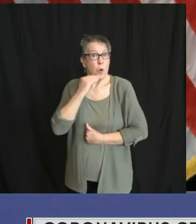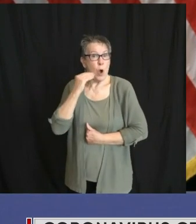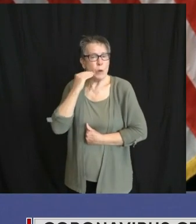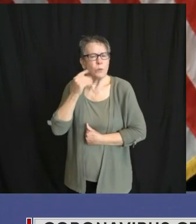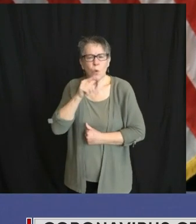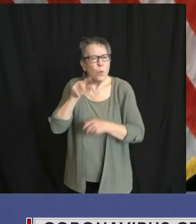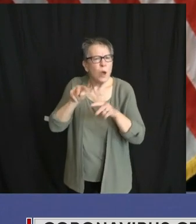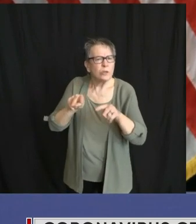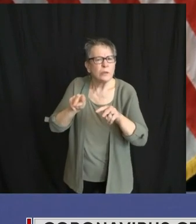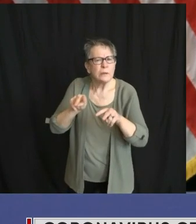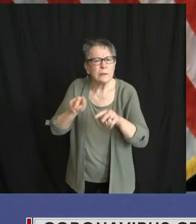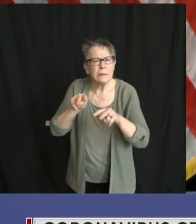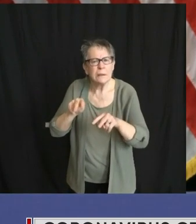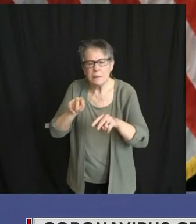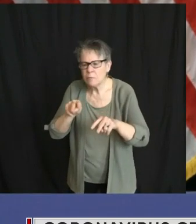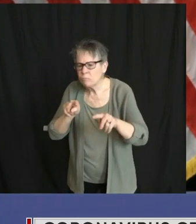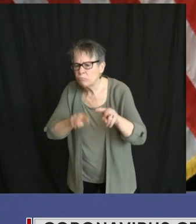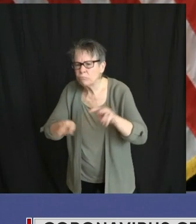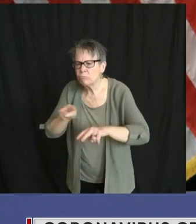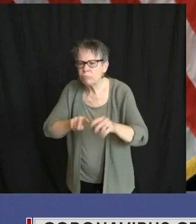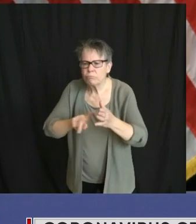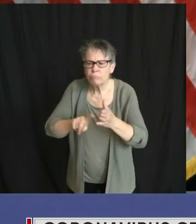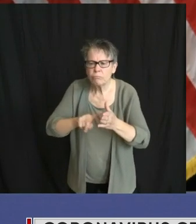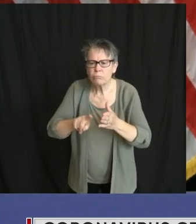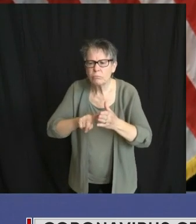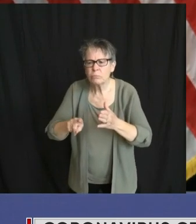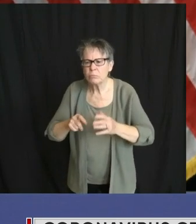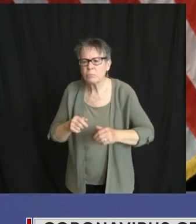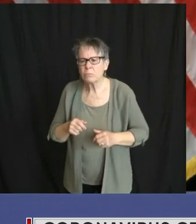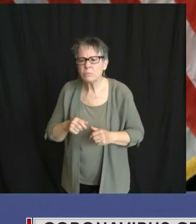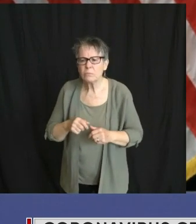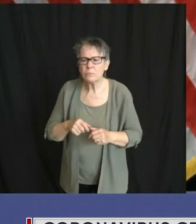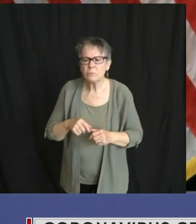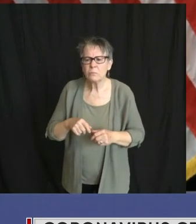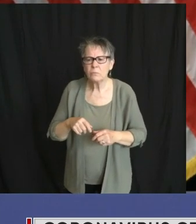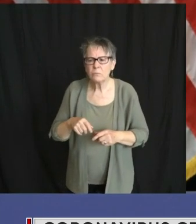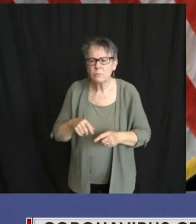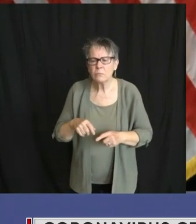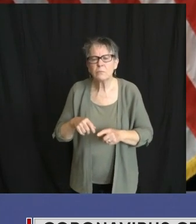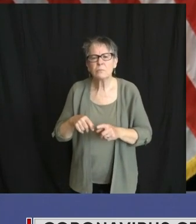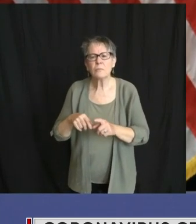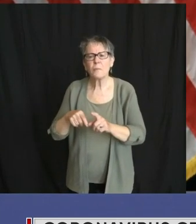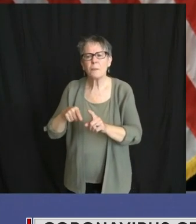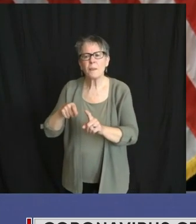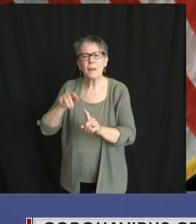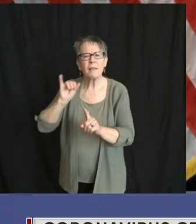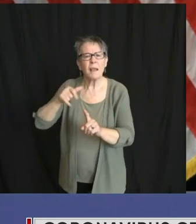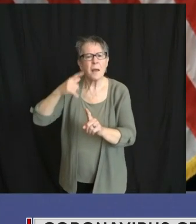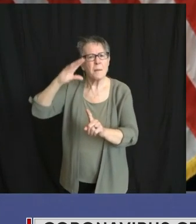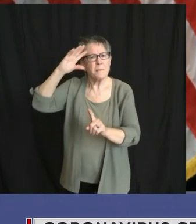WAS HE FORCED OUT? ALSO, WITH